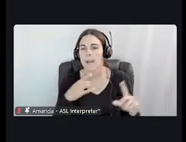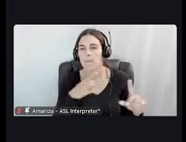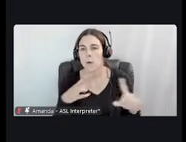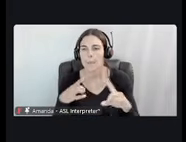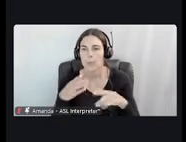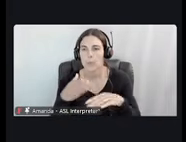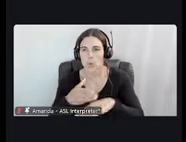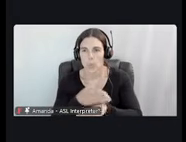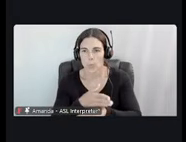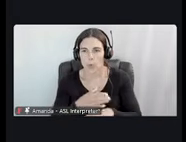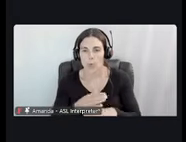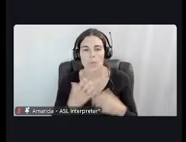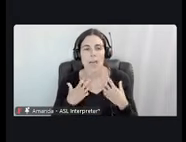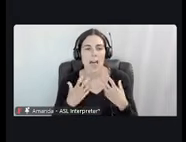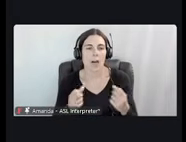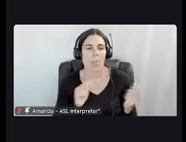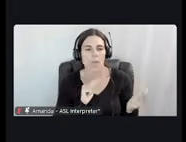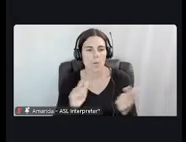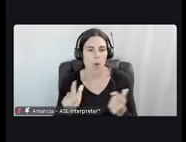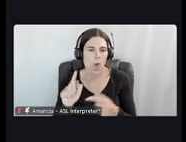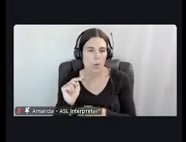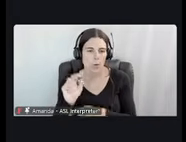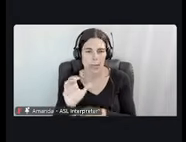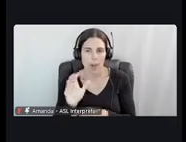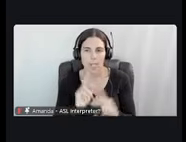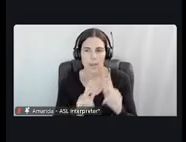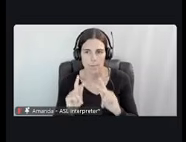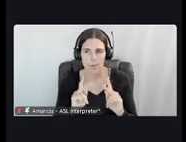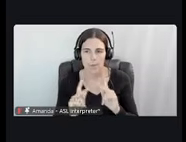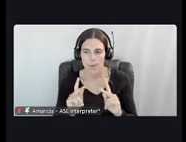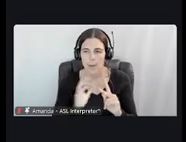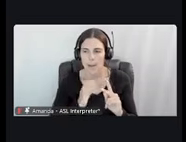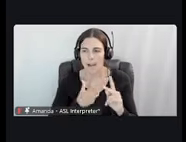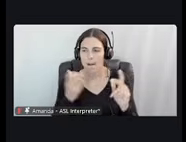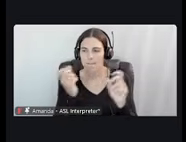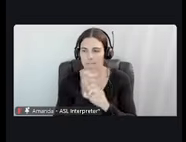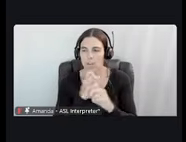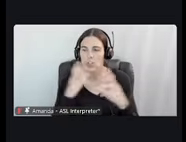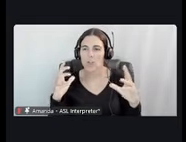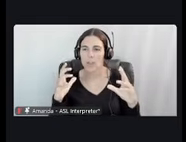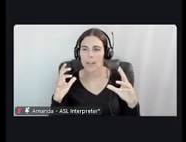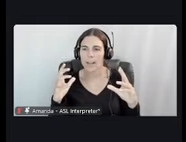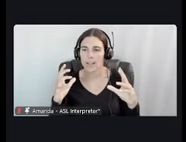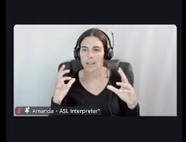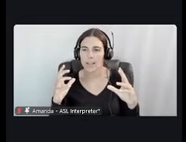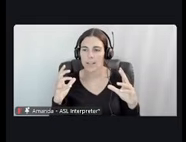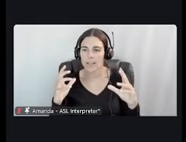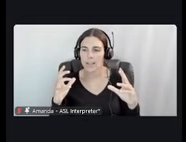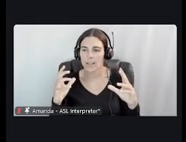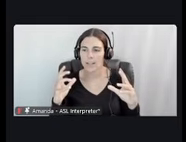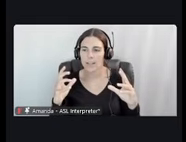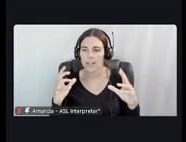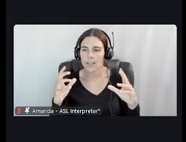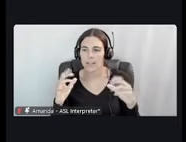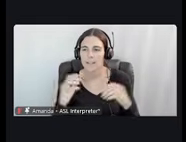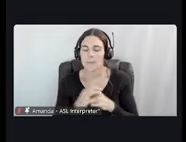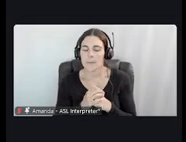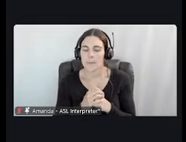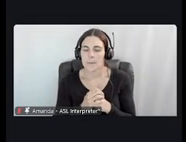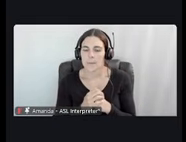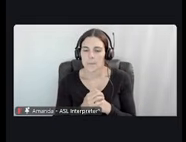health and well-being of all North Carolinians. Our vision is to reinvent and the means to be what